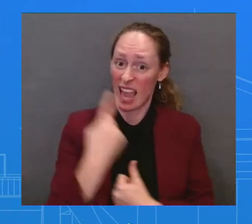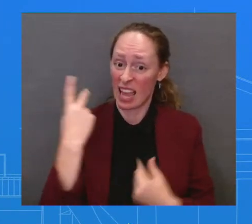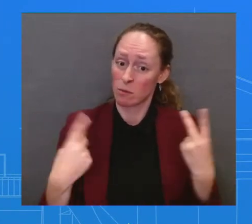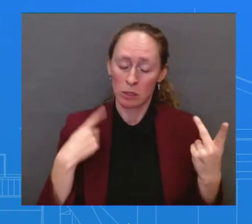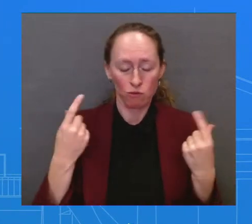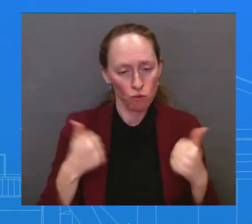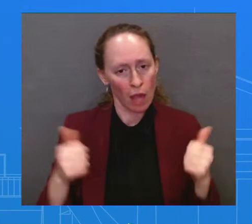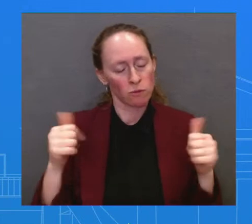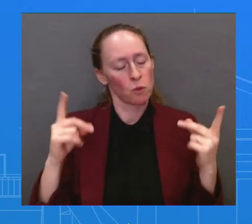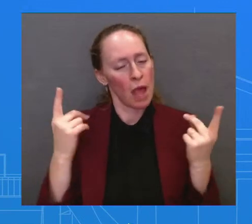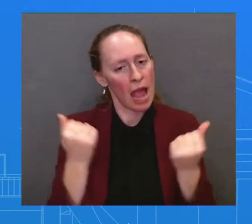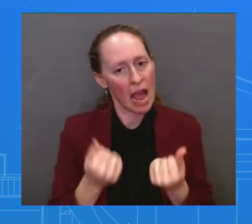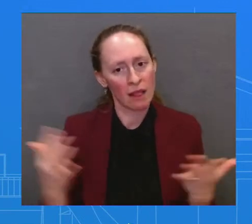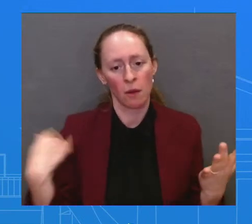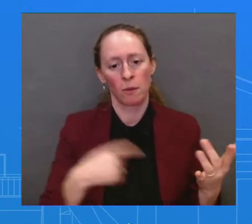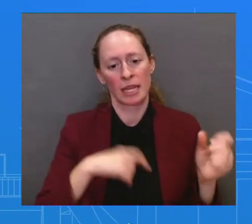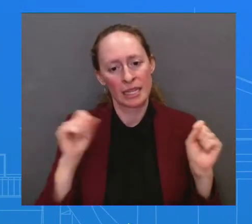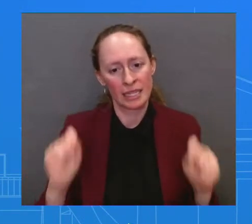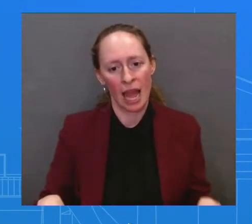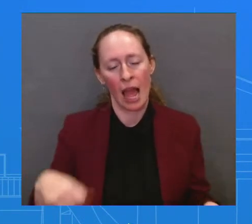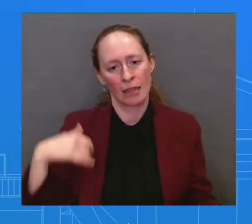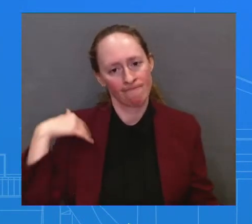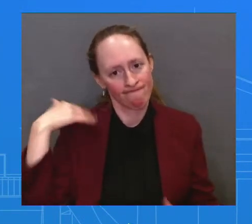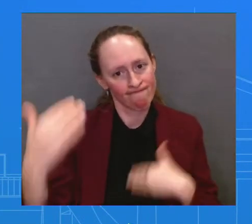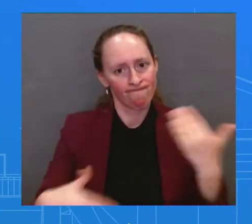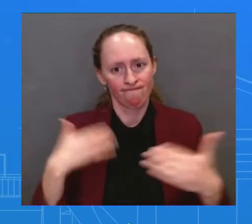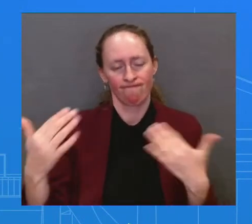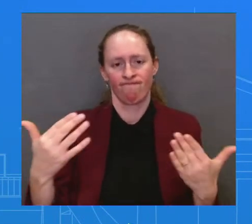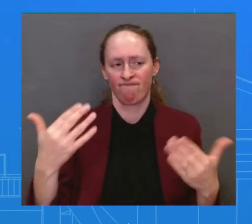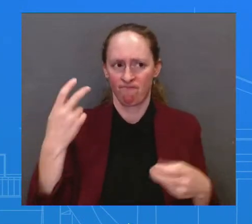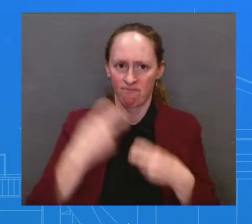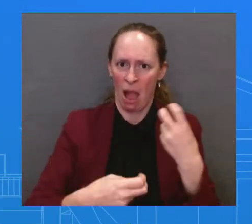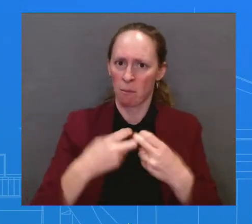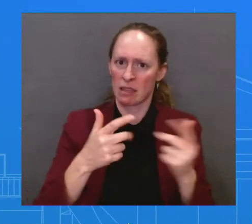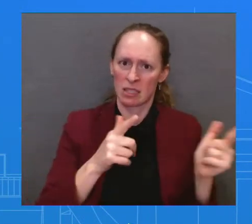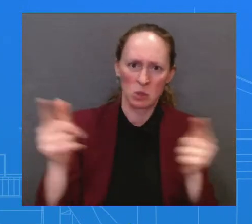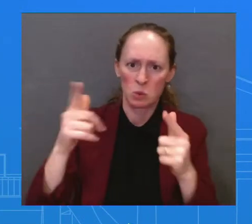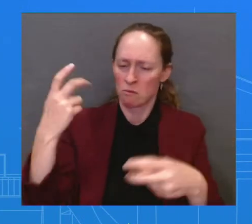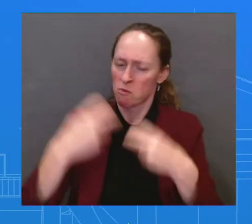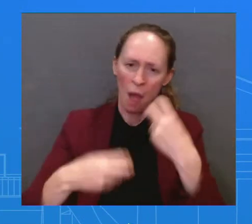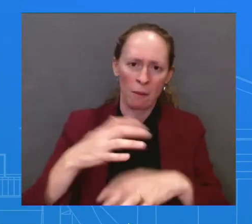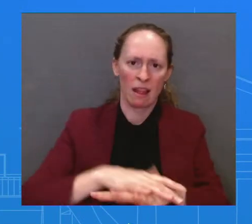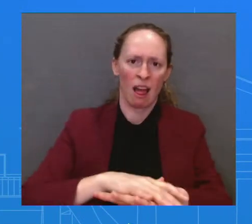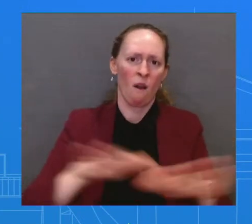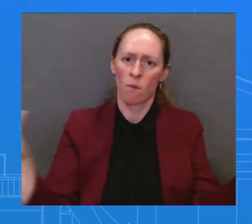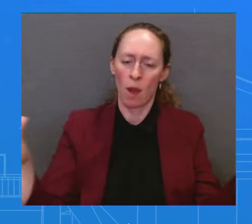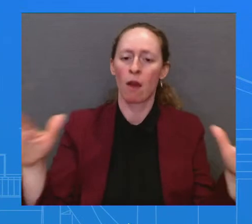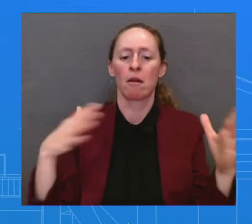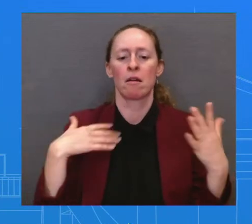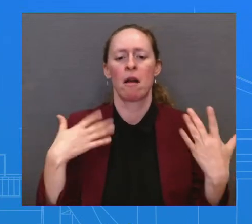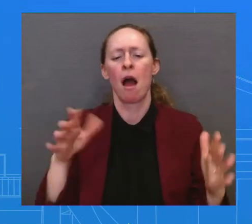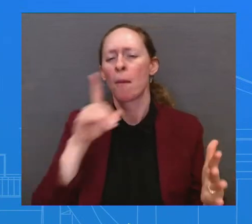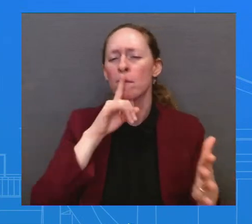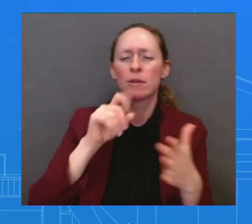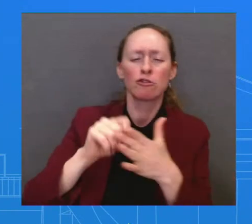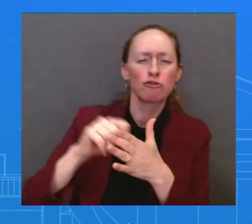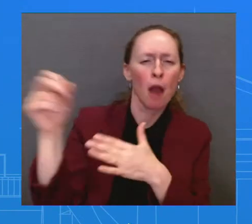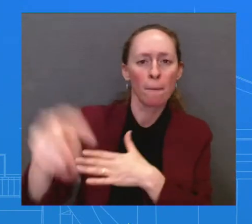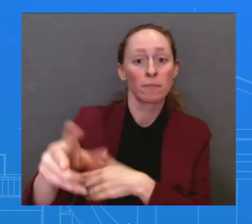I'm certainly not going to get ahead of the President. You all will hear from the President and the Vice President tomorrow on their gun -- on their gun safety announcement,